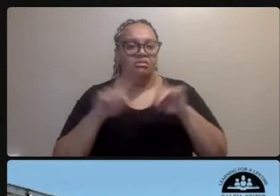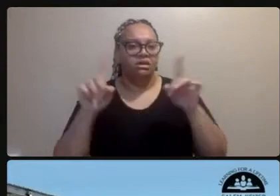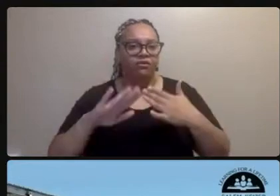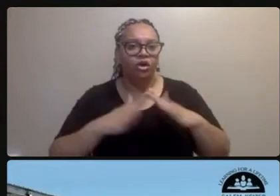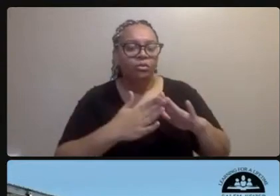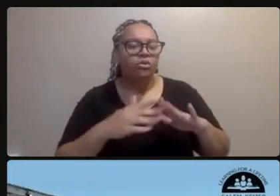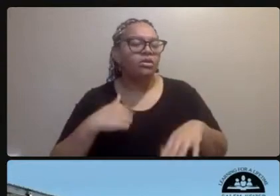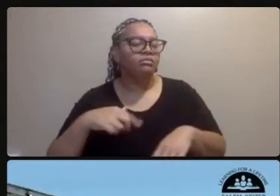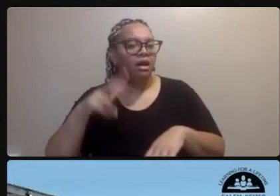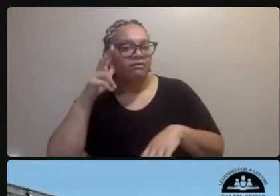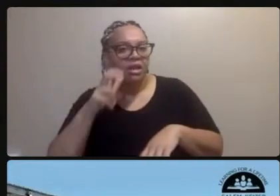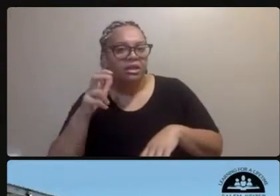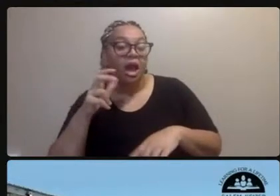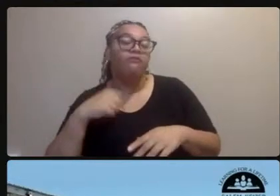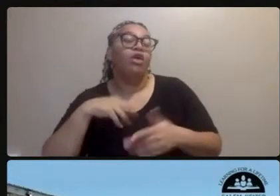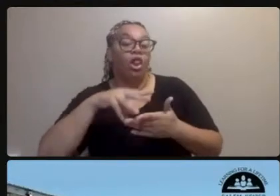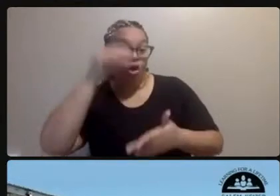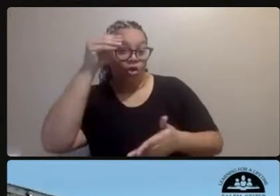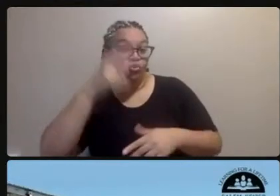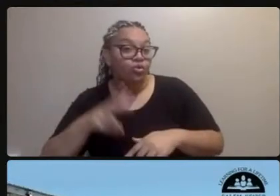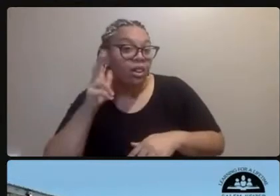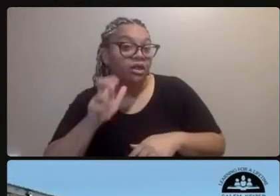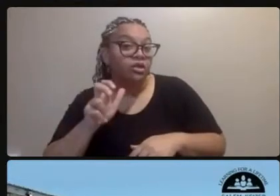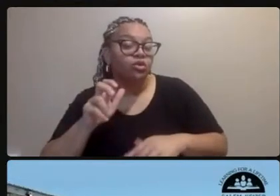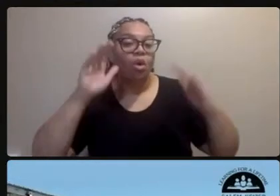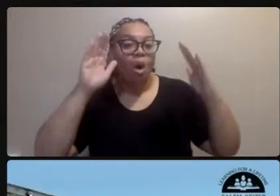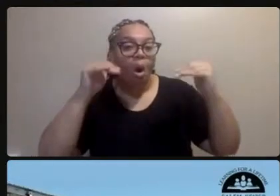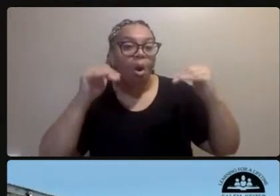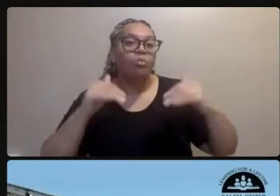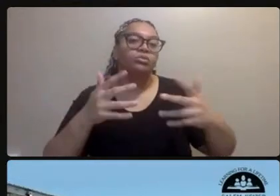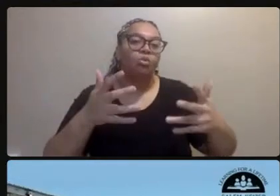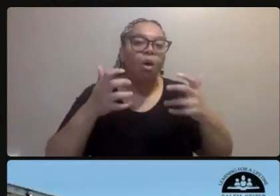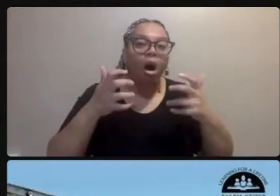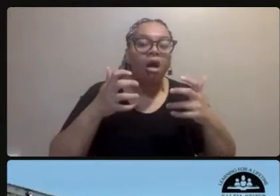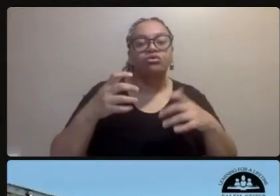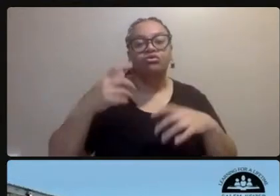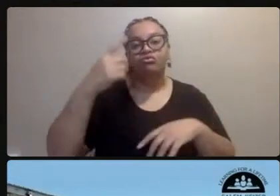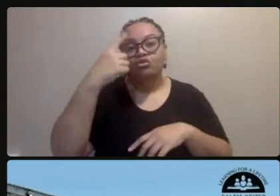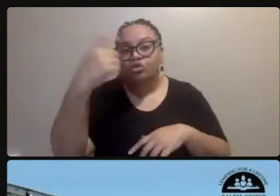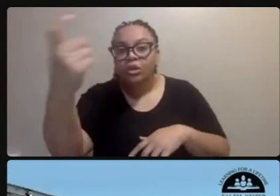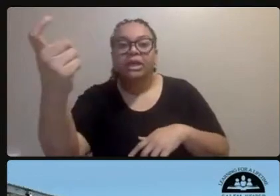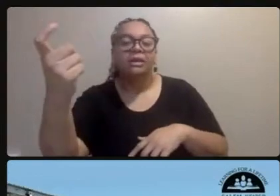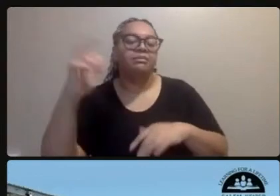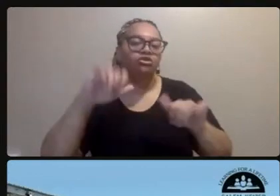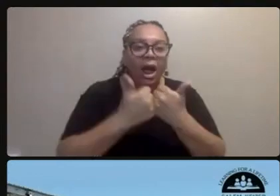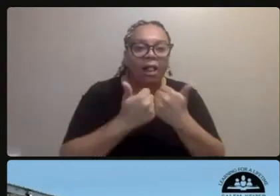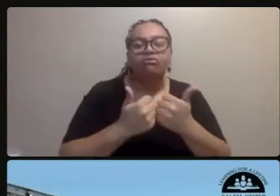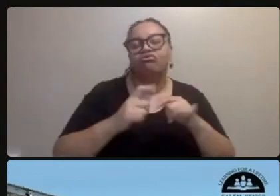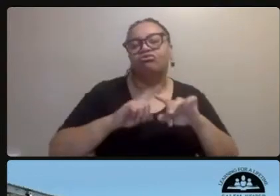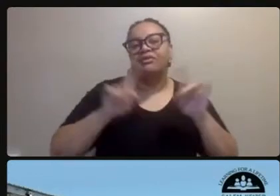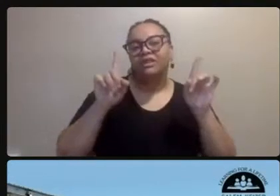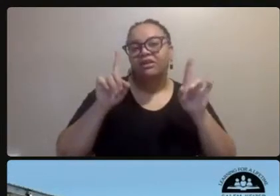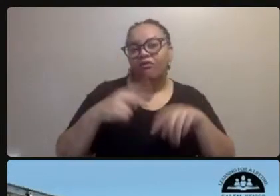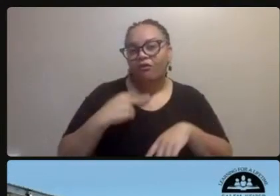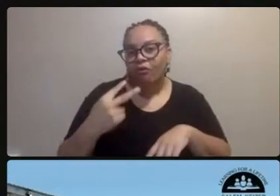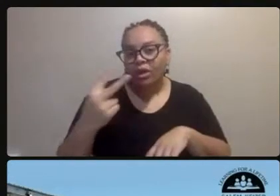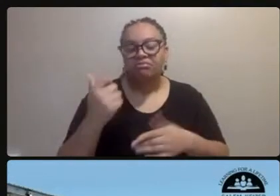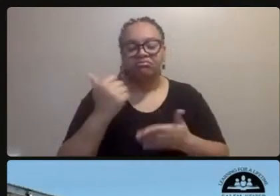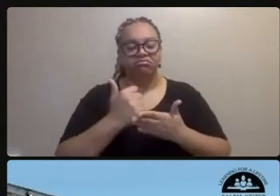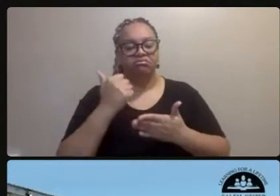AND LASTLY I'VE BEEN A LEADER IN POLITICAL ENVIRONMENTS AND COMMUNITIES AND I'VE LISTENED